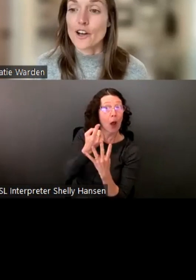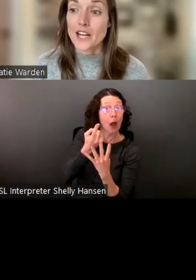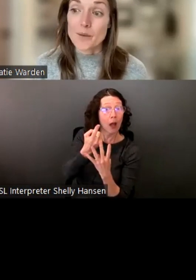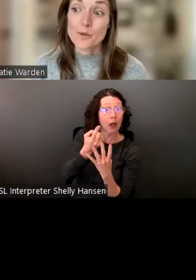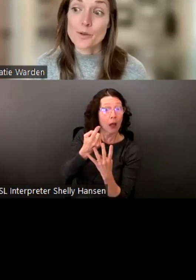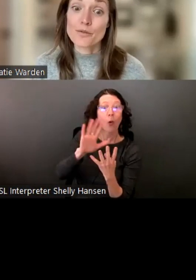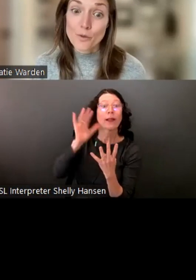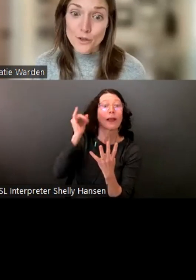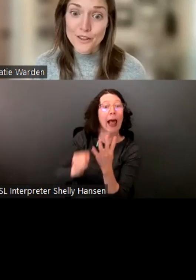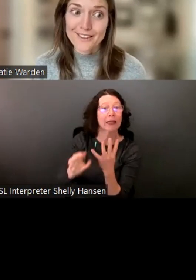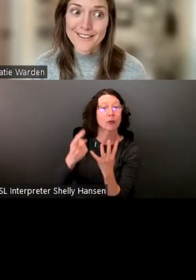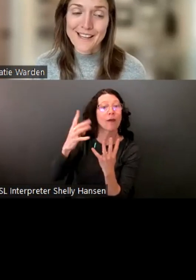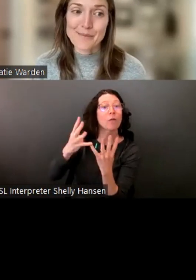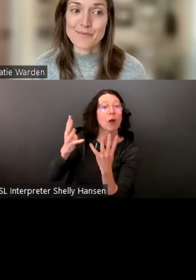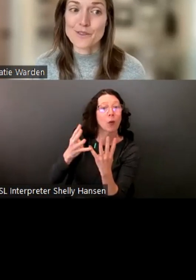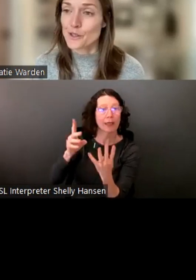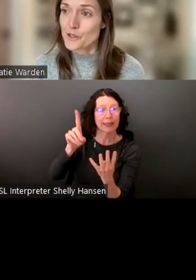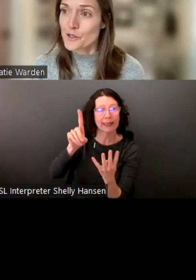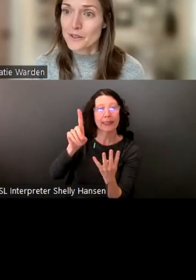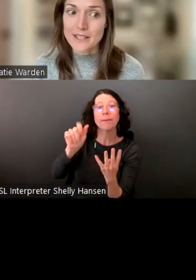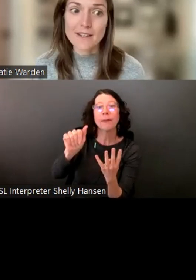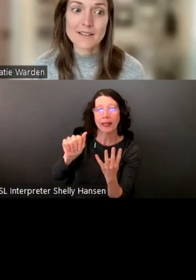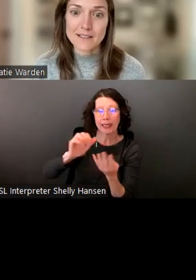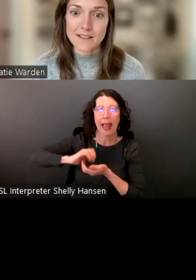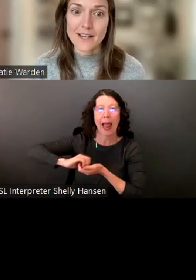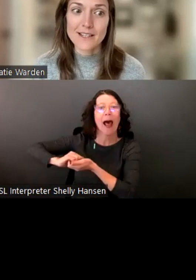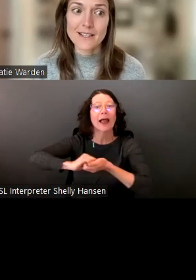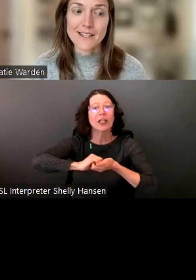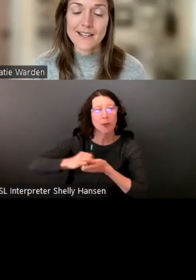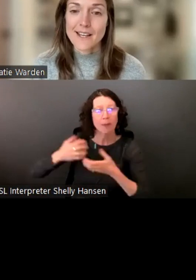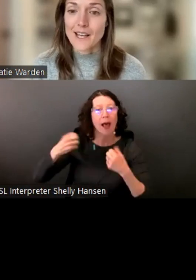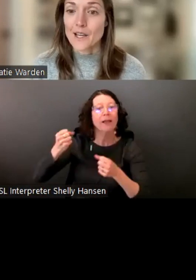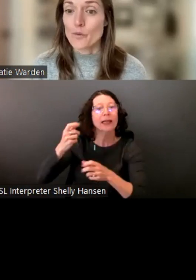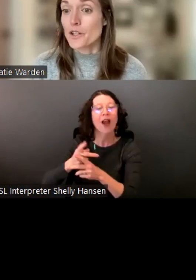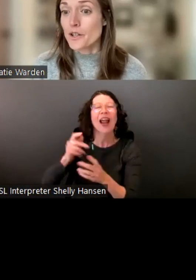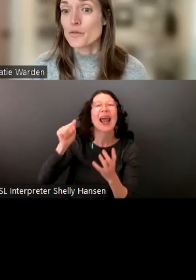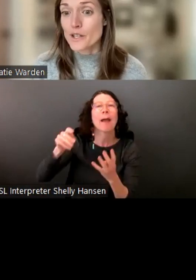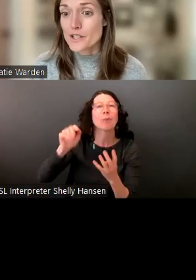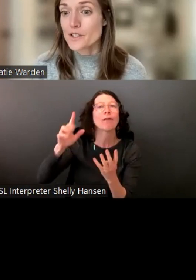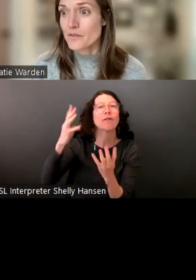on April 4th. There's also a link on the slide where you can register